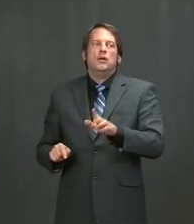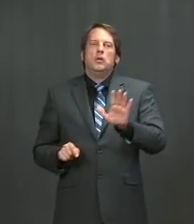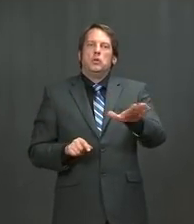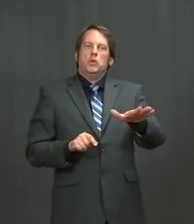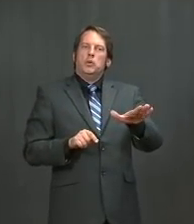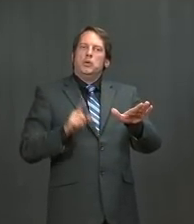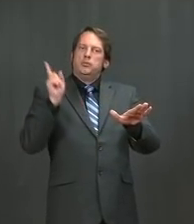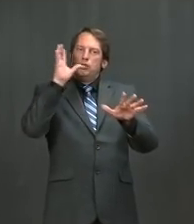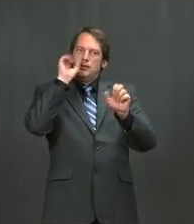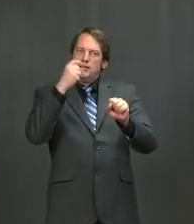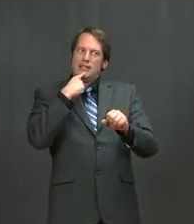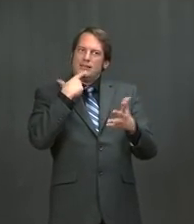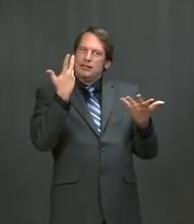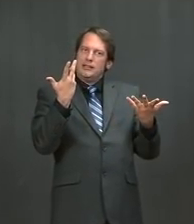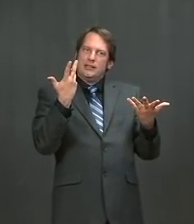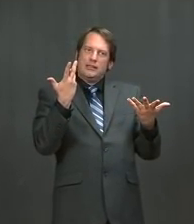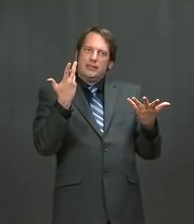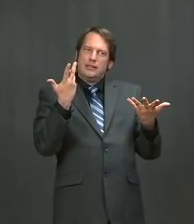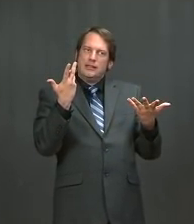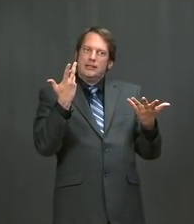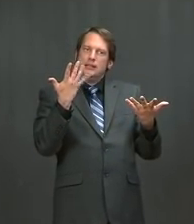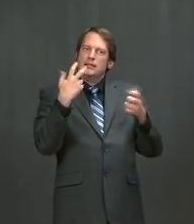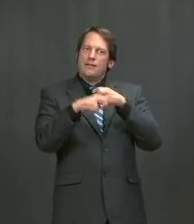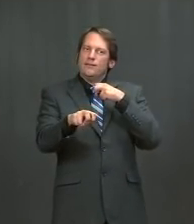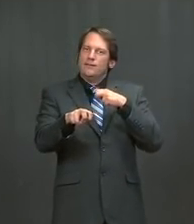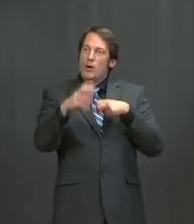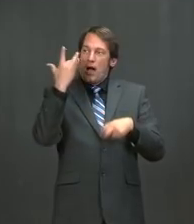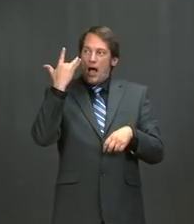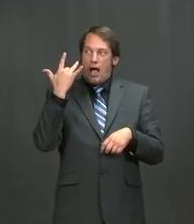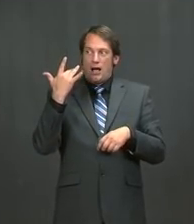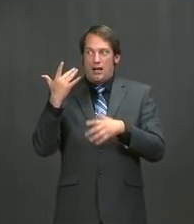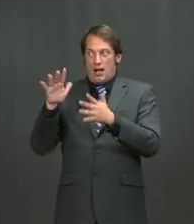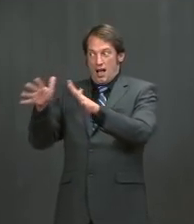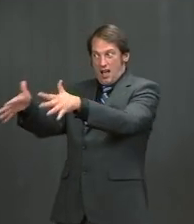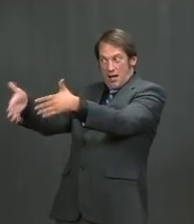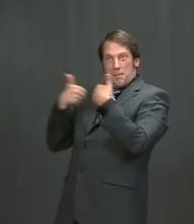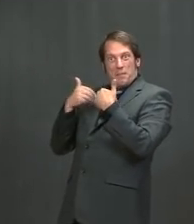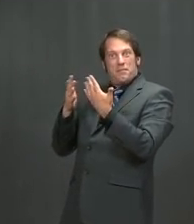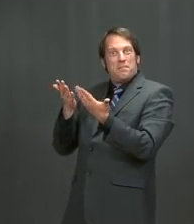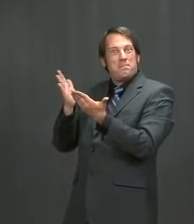for full withdrawal, for logistical reasons. We are continuing -- he's continuing to consult